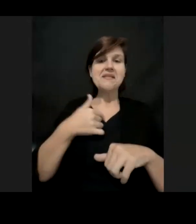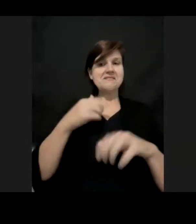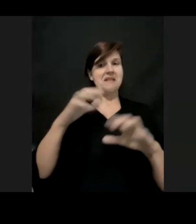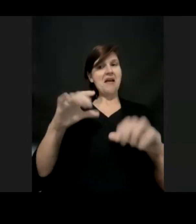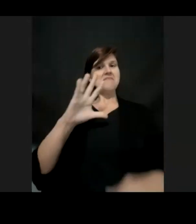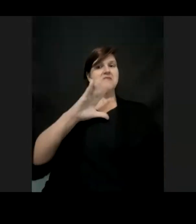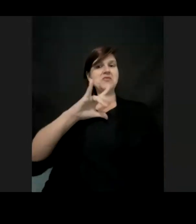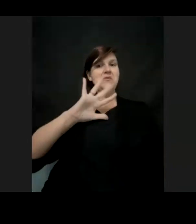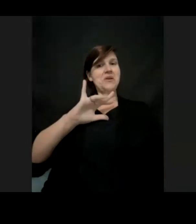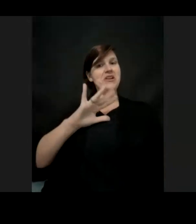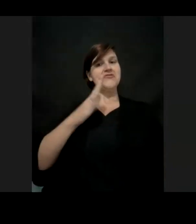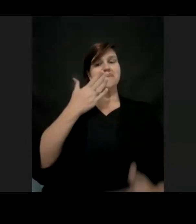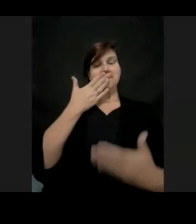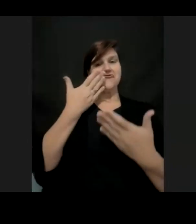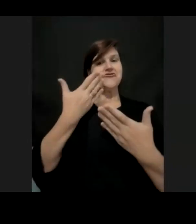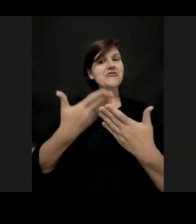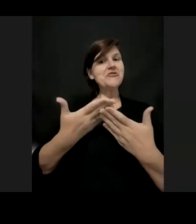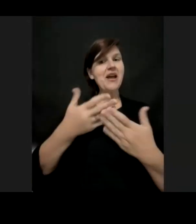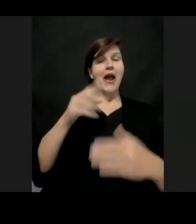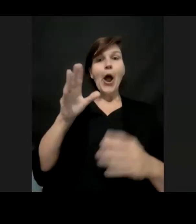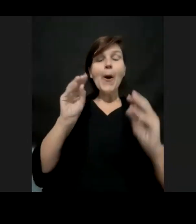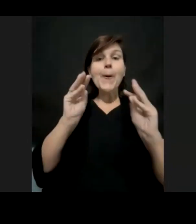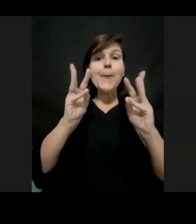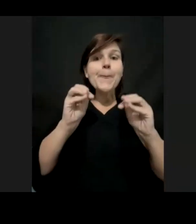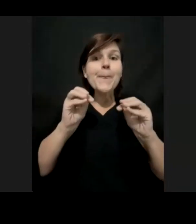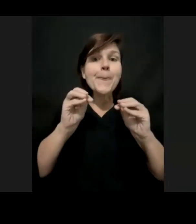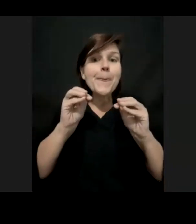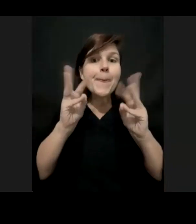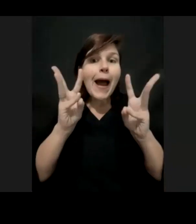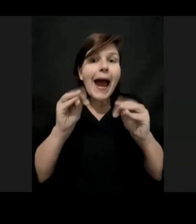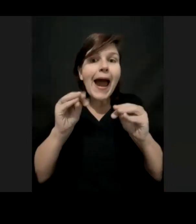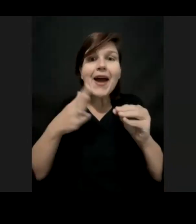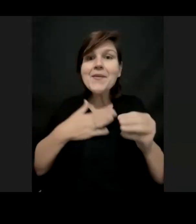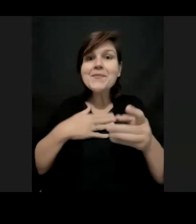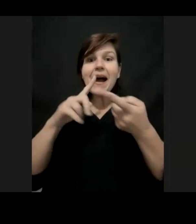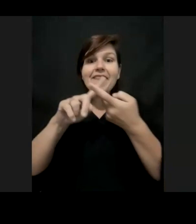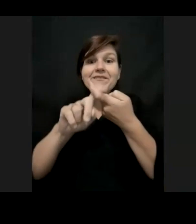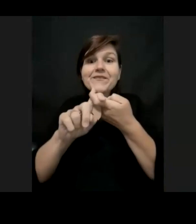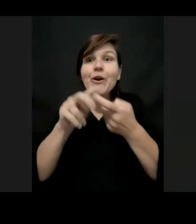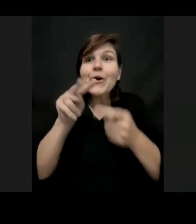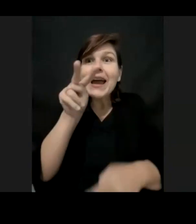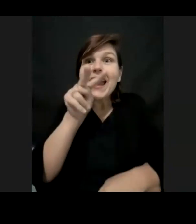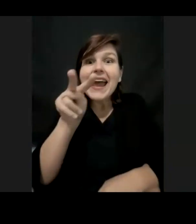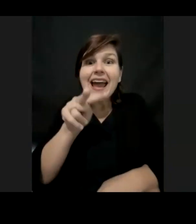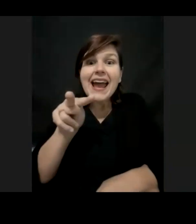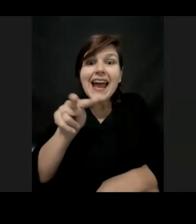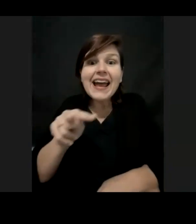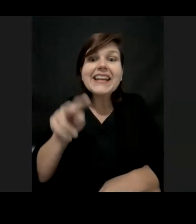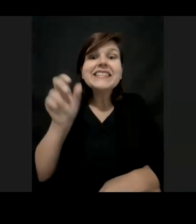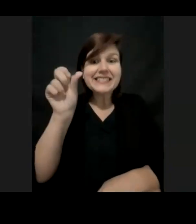[gasp] Wow, Gwynny Gwyn Gwyn, my friends have come back. Yes, Marvin, they’ve come back to see you.